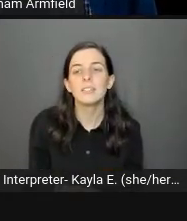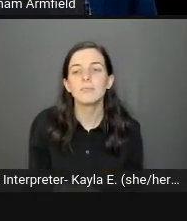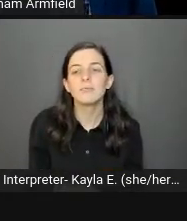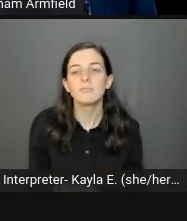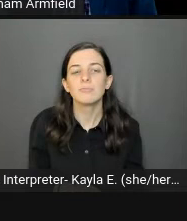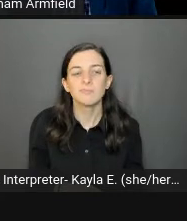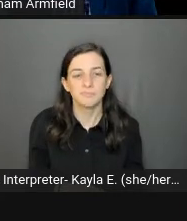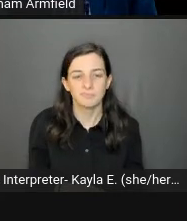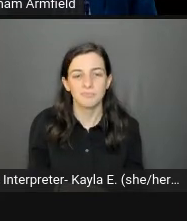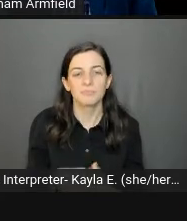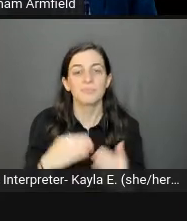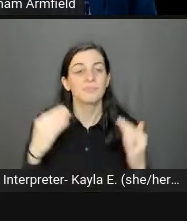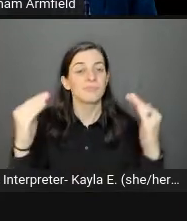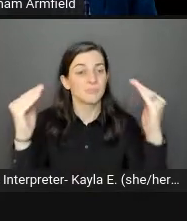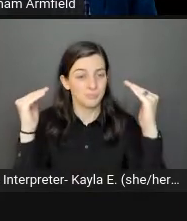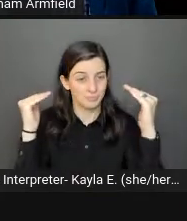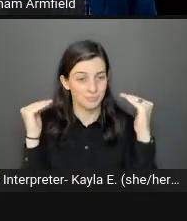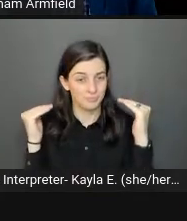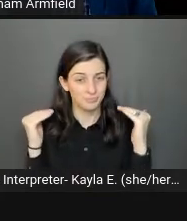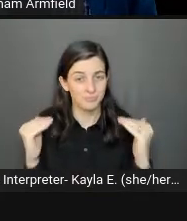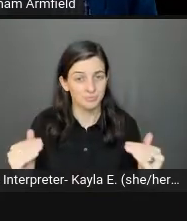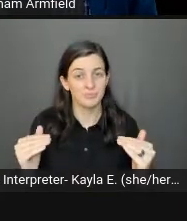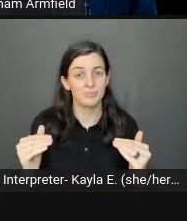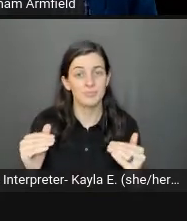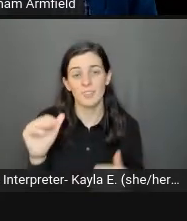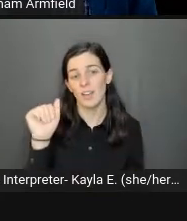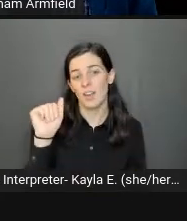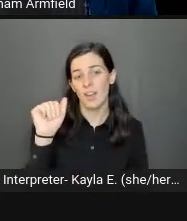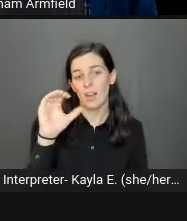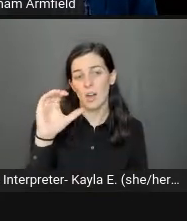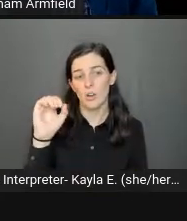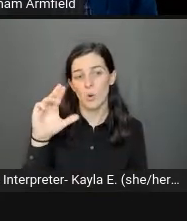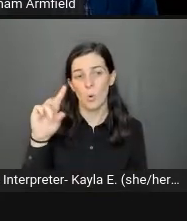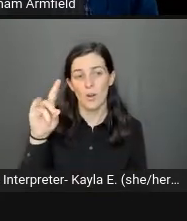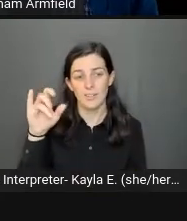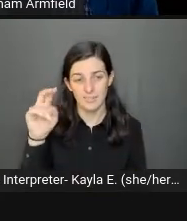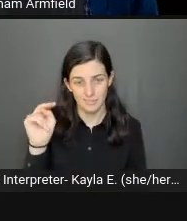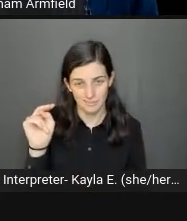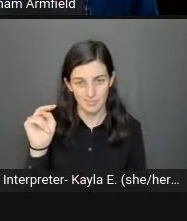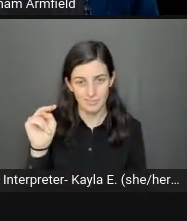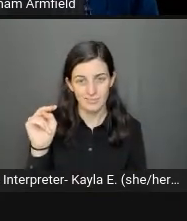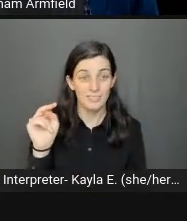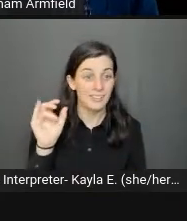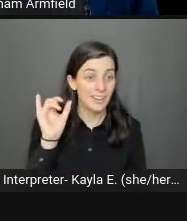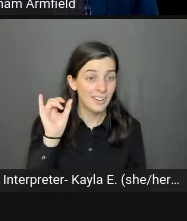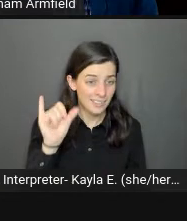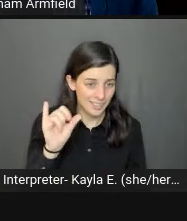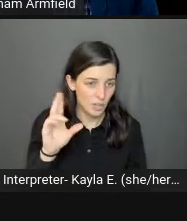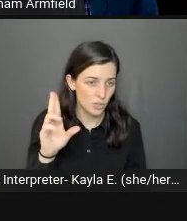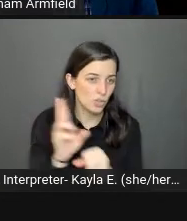The next one I'm going to talk about is these accordions. Once again, these are done using the HTML 5 summary